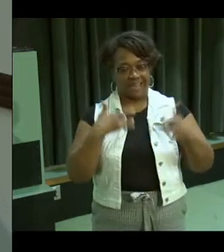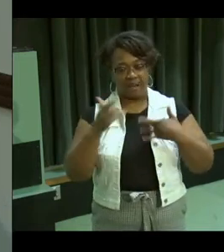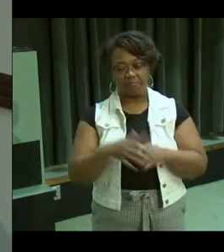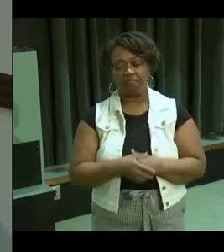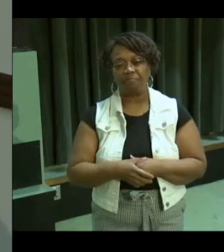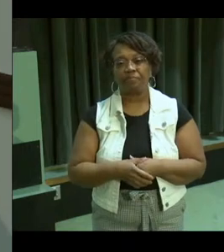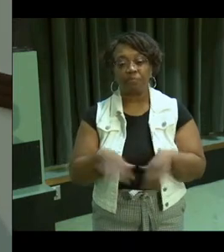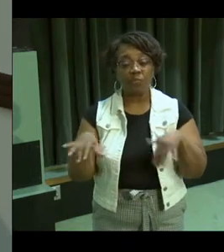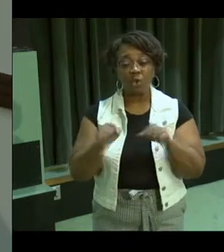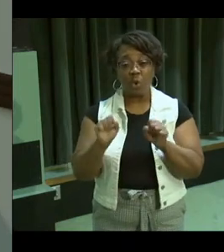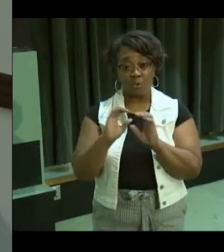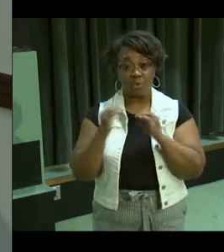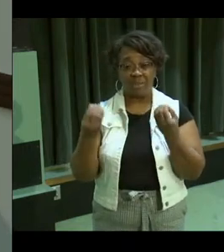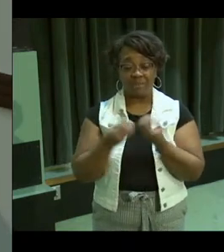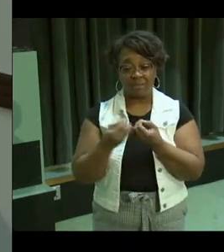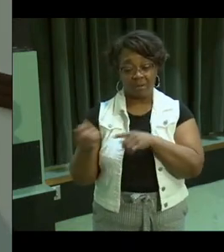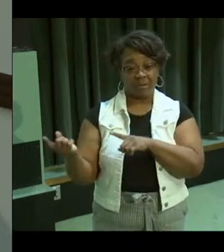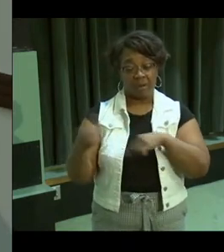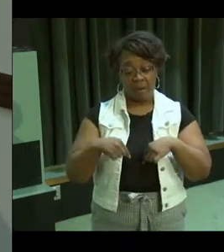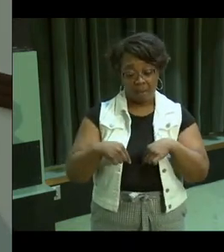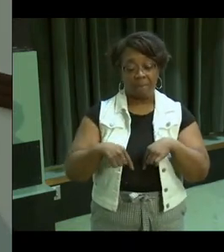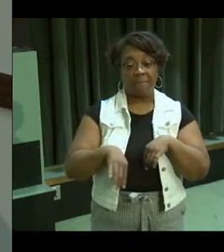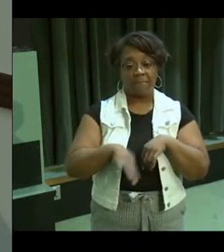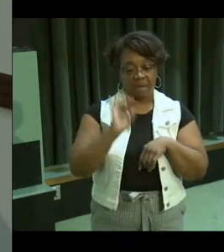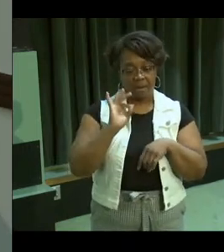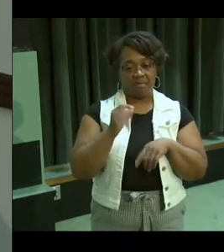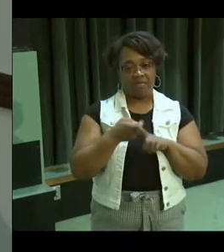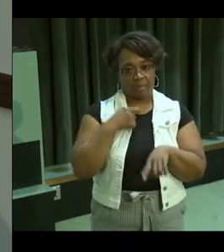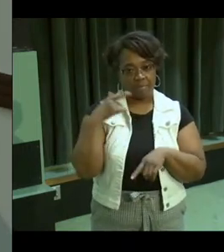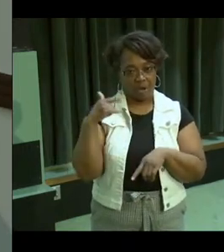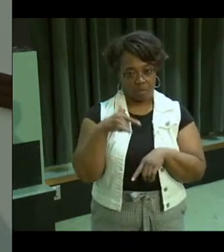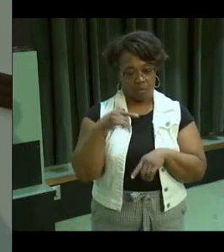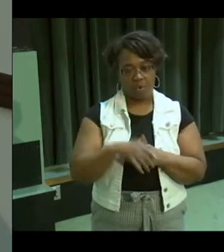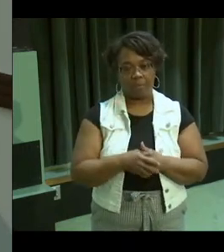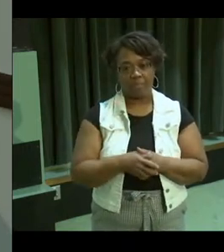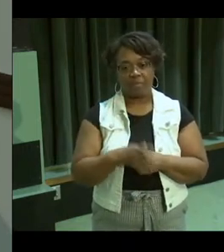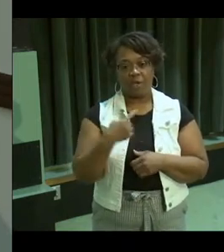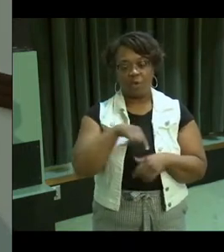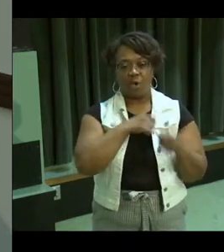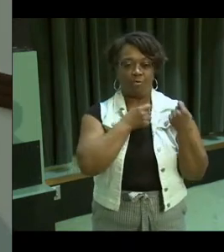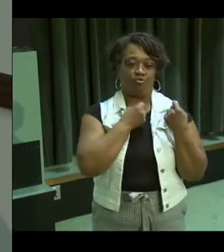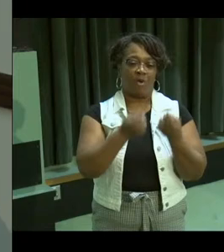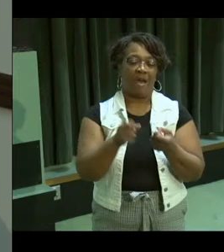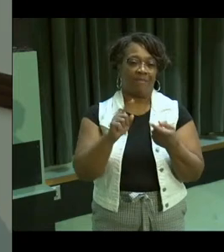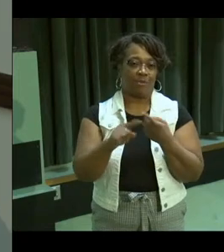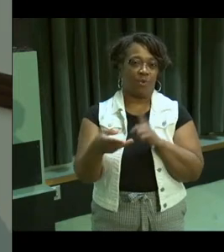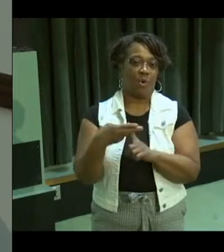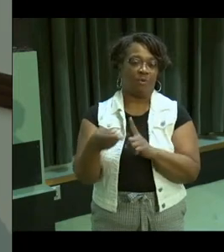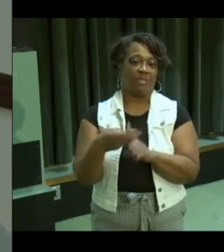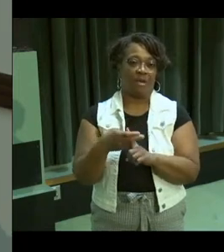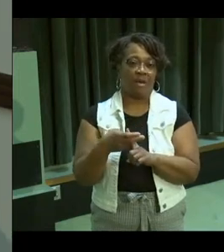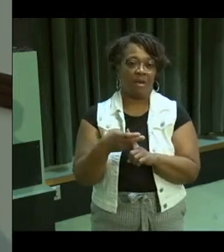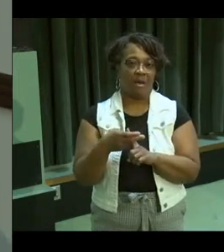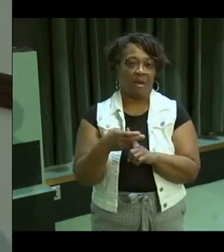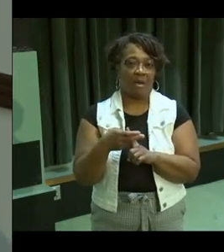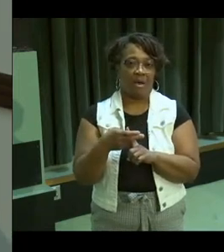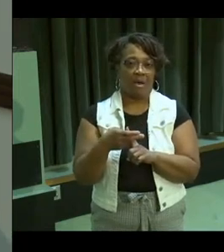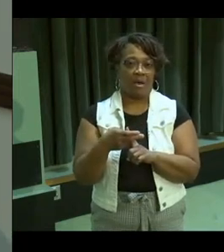organization comes to pick us up